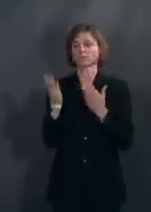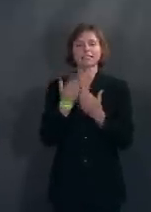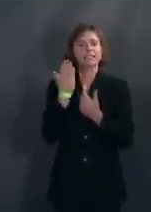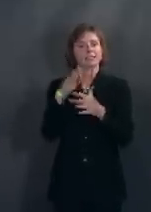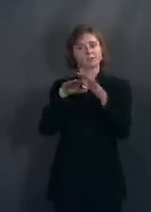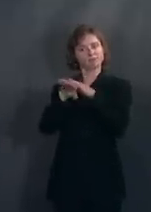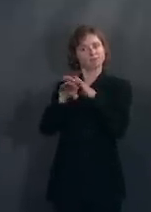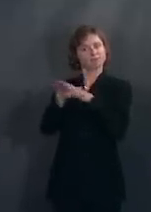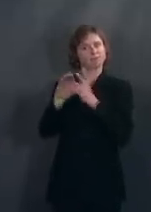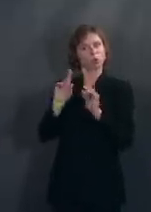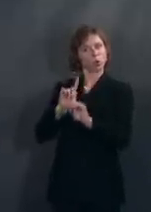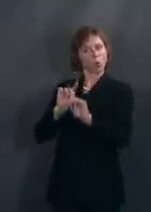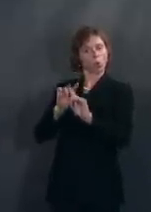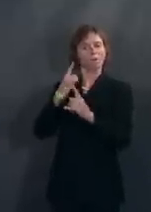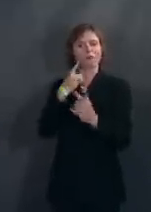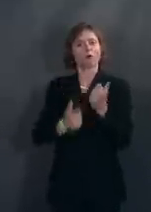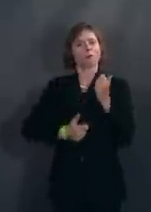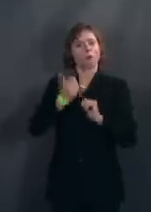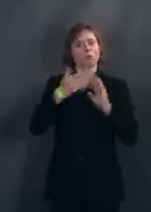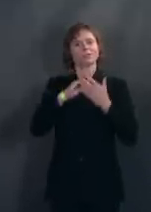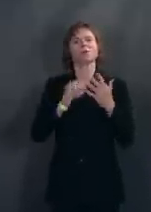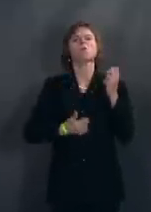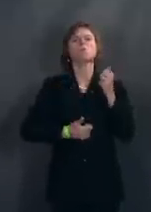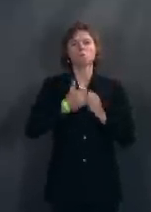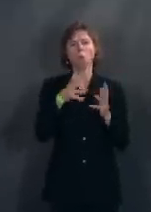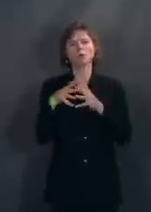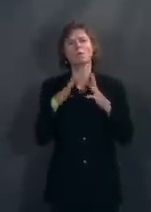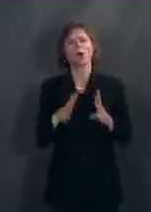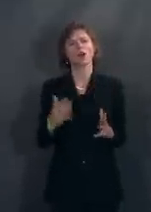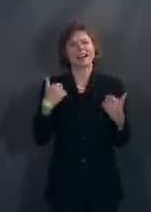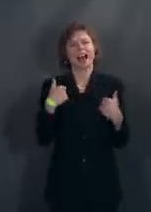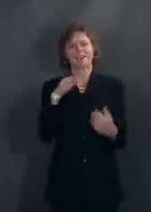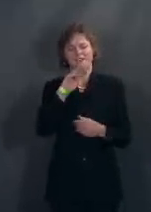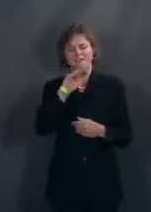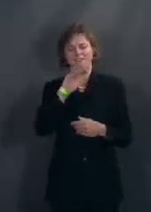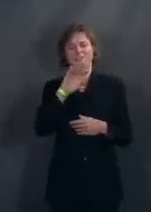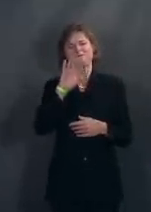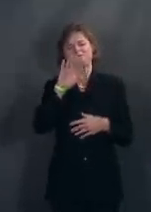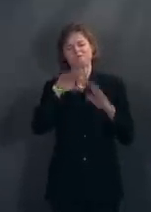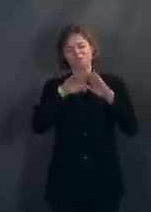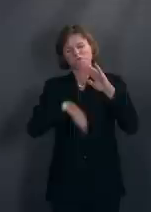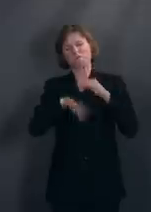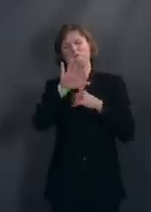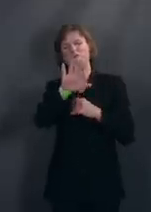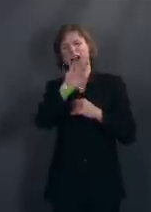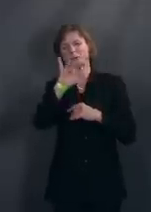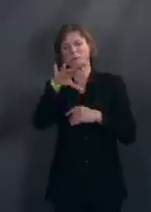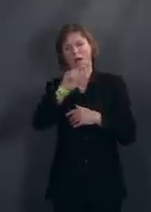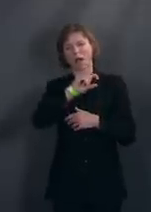with most Americans living within five miles of a pharmacy. That's why we're pleased to announce our first phase